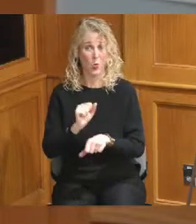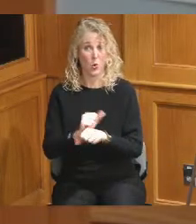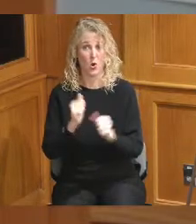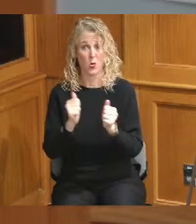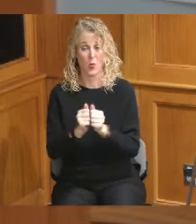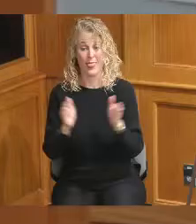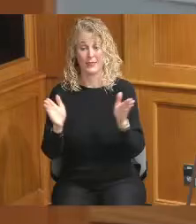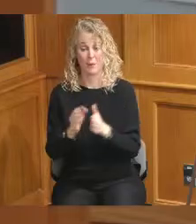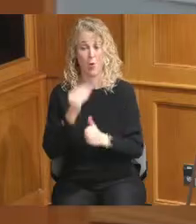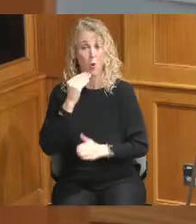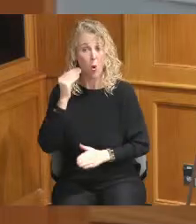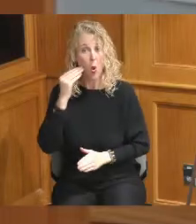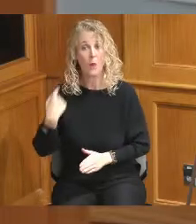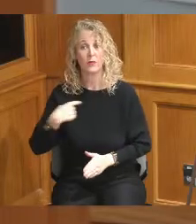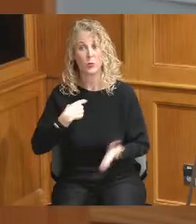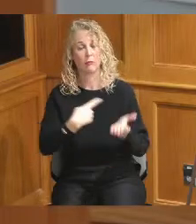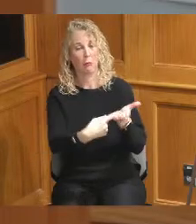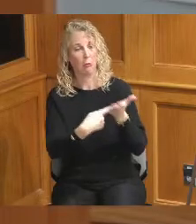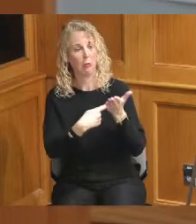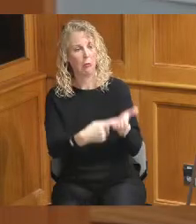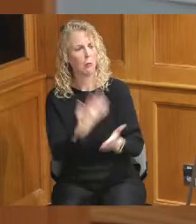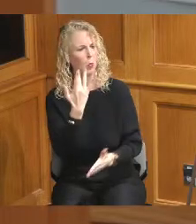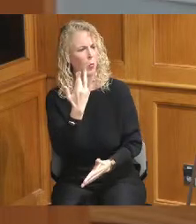have been trying to do it and say why hasn't it worked like what has been the holdup and